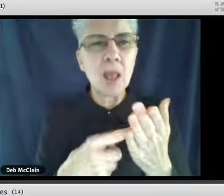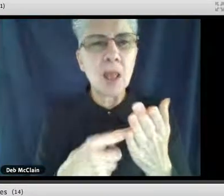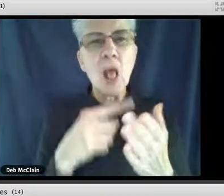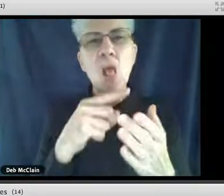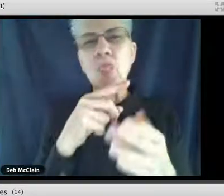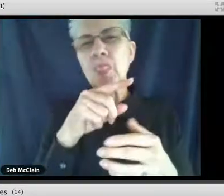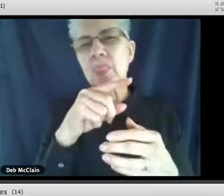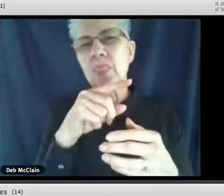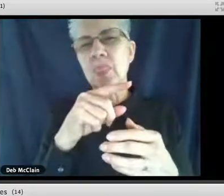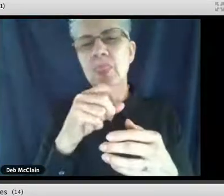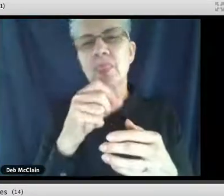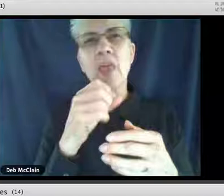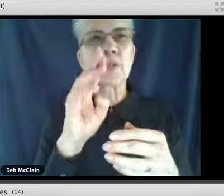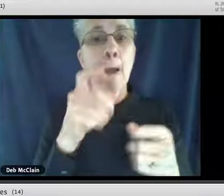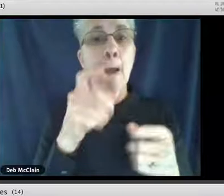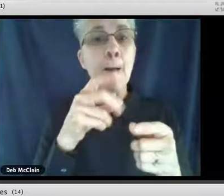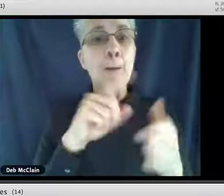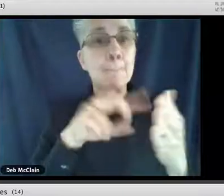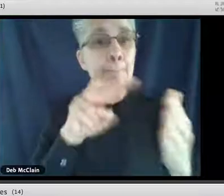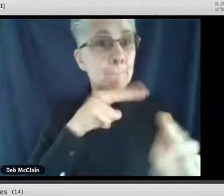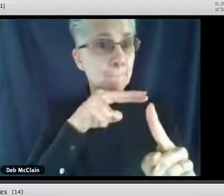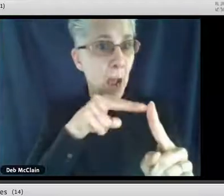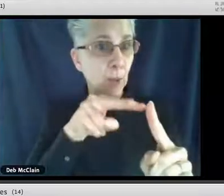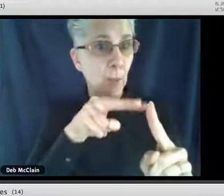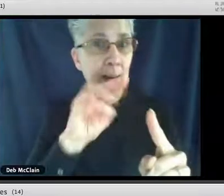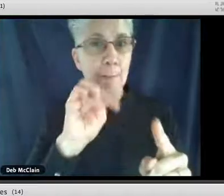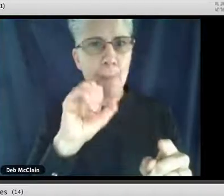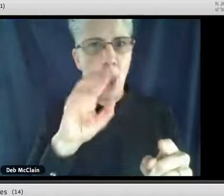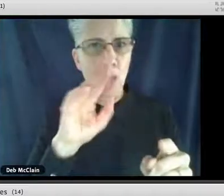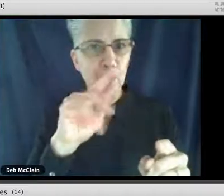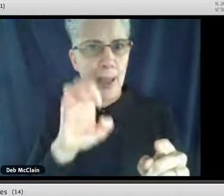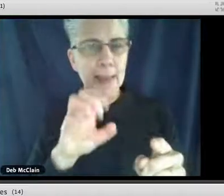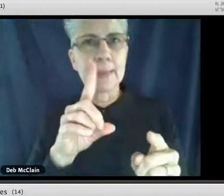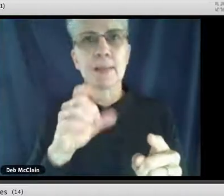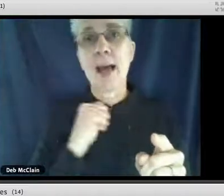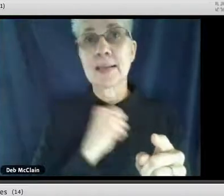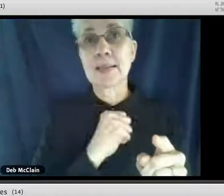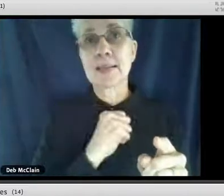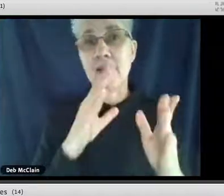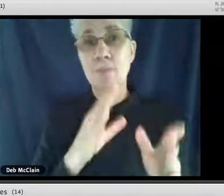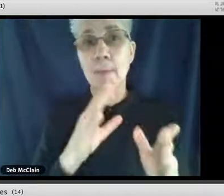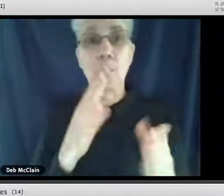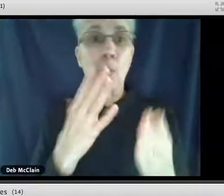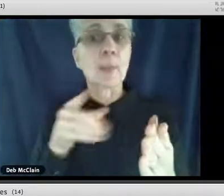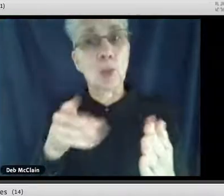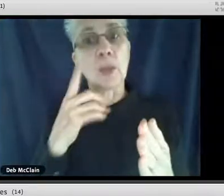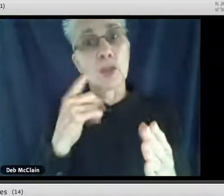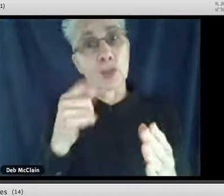There's moderated, which means a staff member or probably you because you're here is going to be heavily involved.